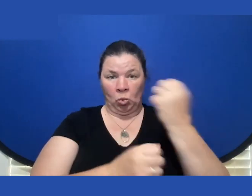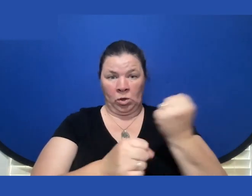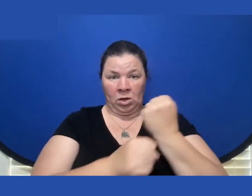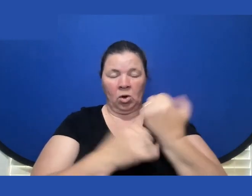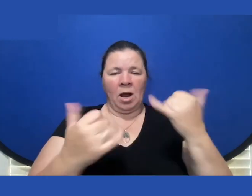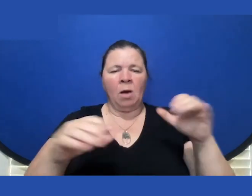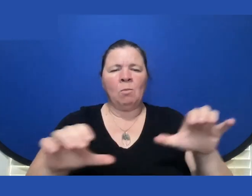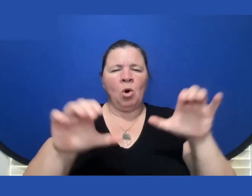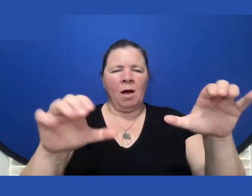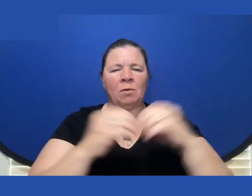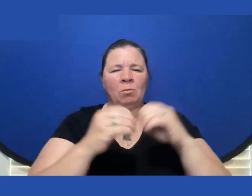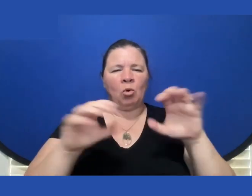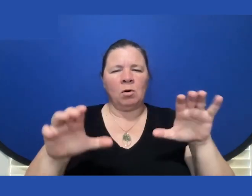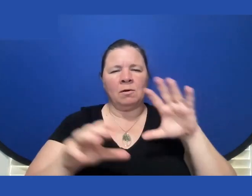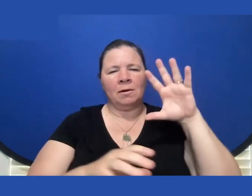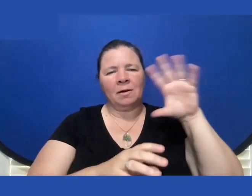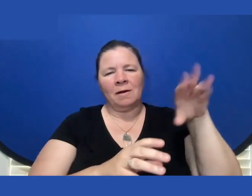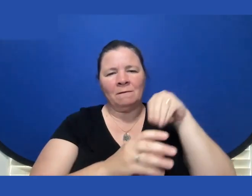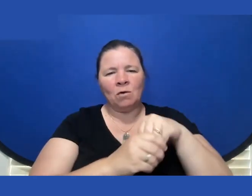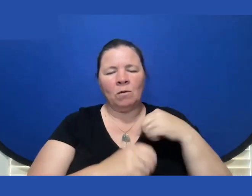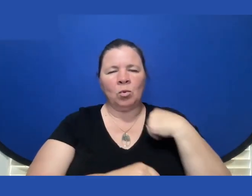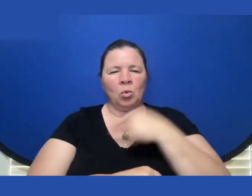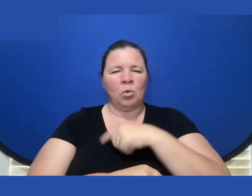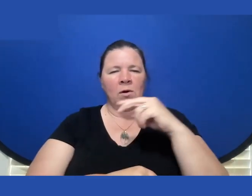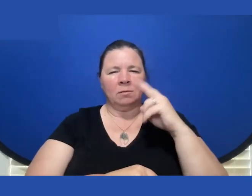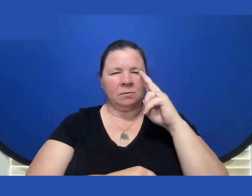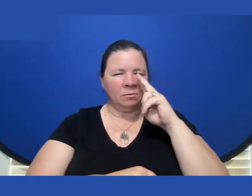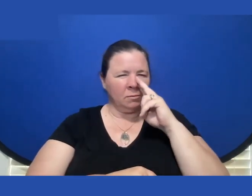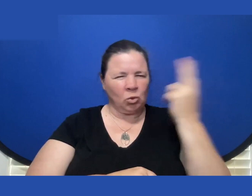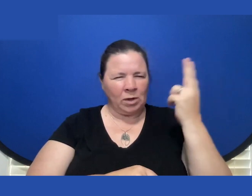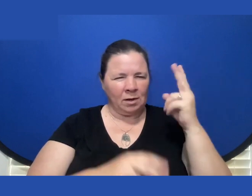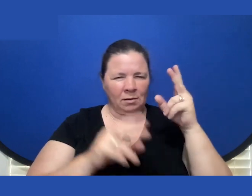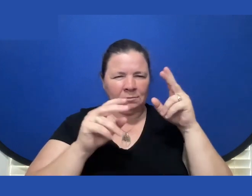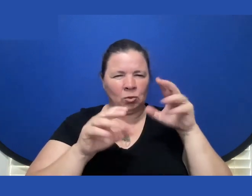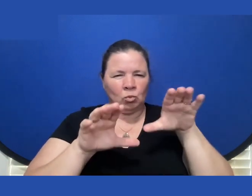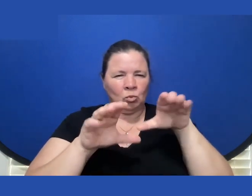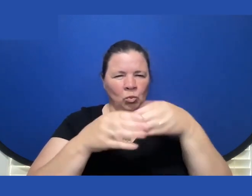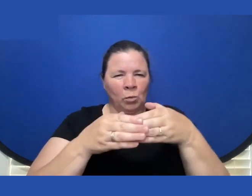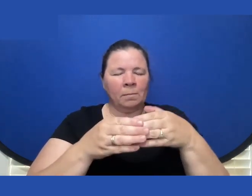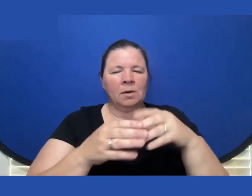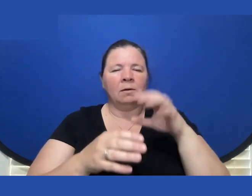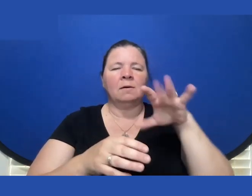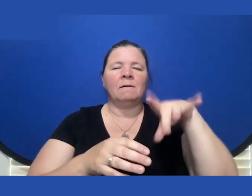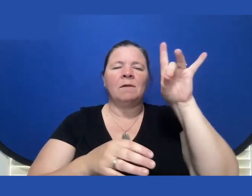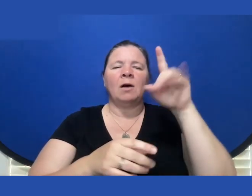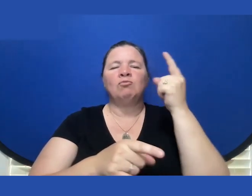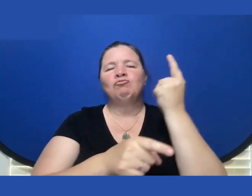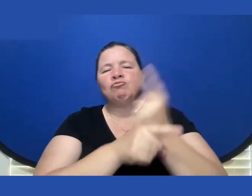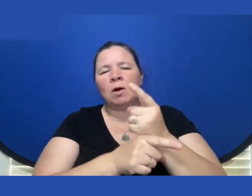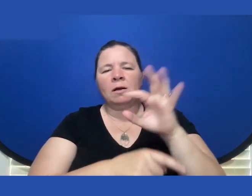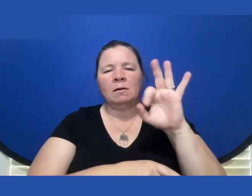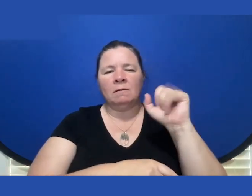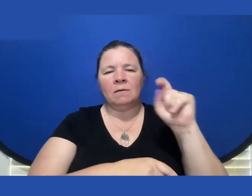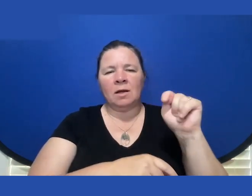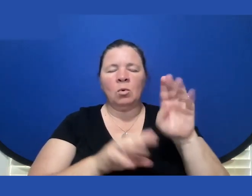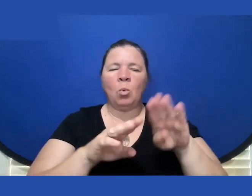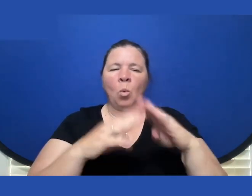And I think, for us, it's because we are very niche, it's just trying to find, you know, the right fit, but also then start opening up those channels to say,